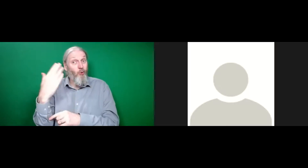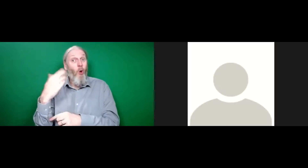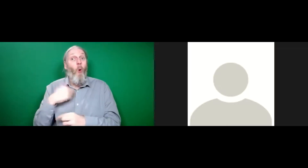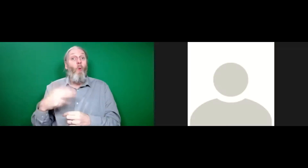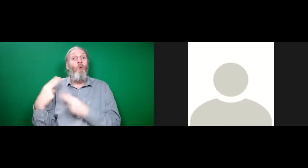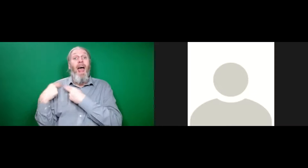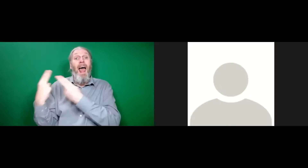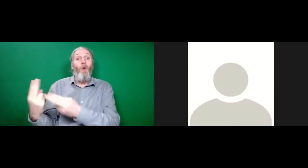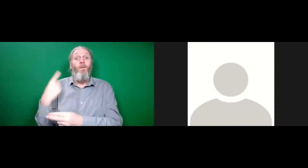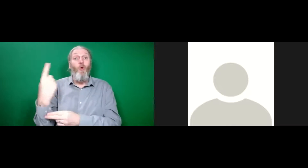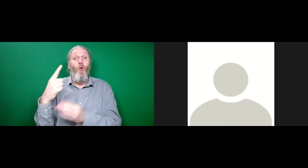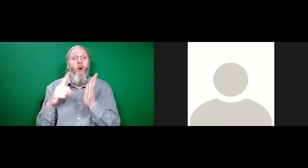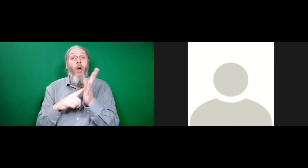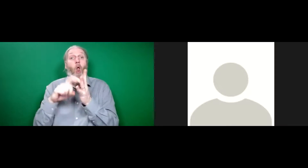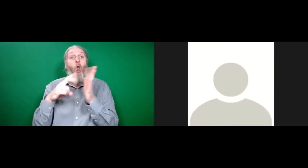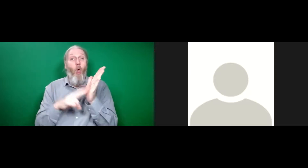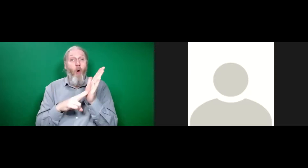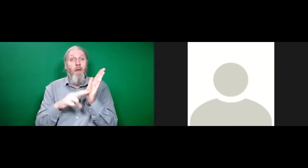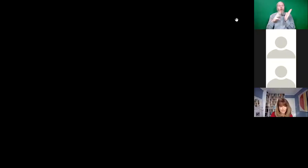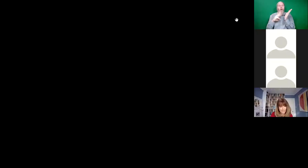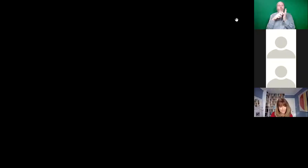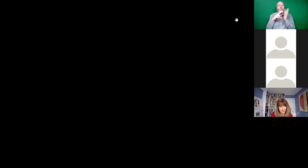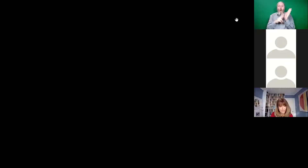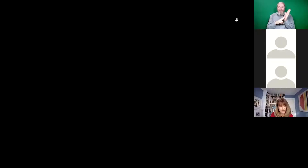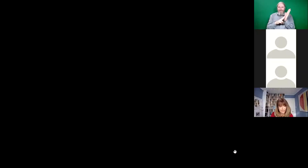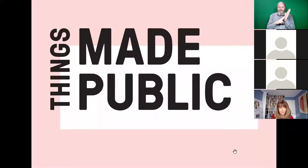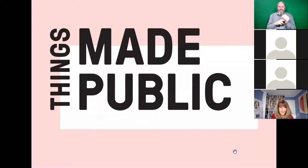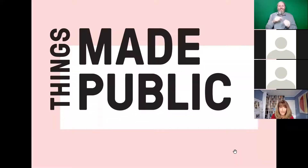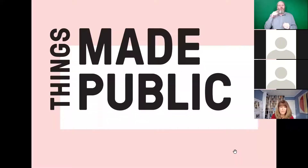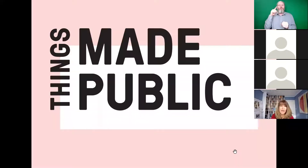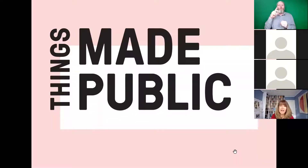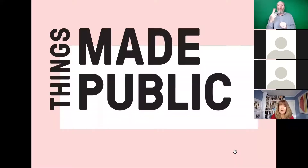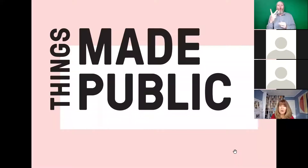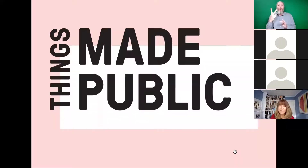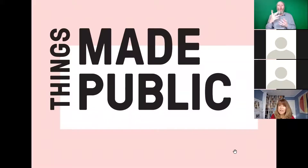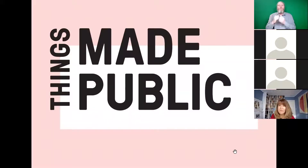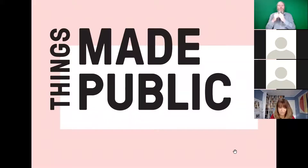It really just shows how the opportunities and funding